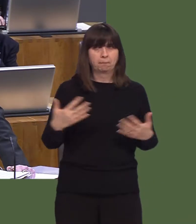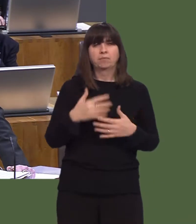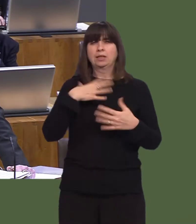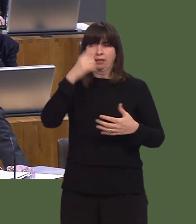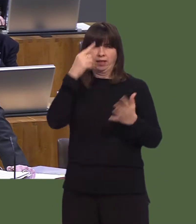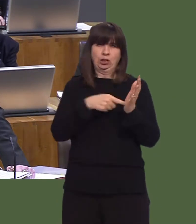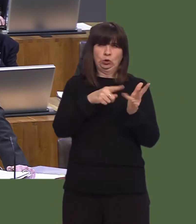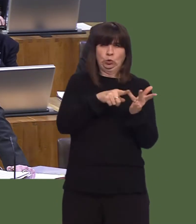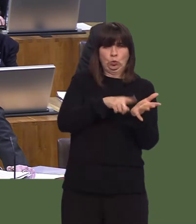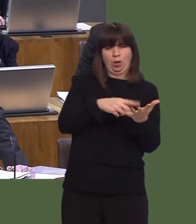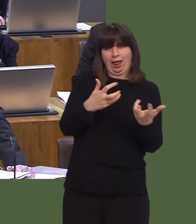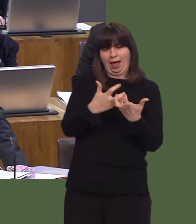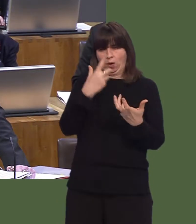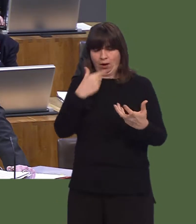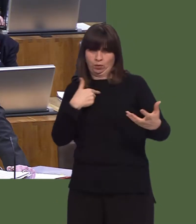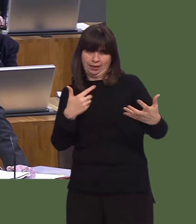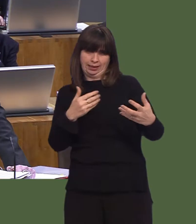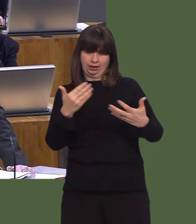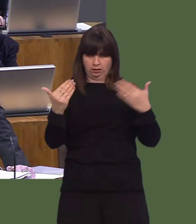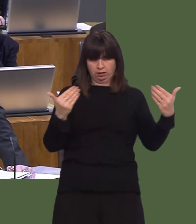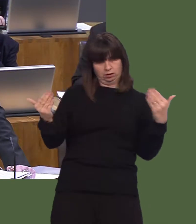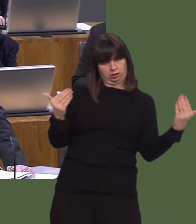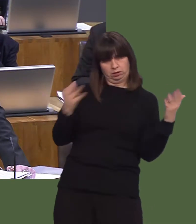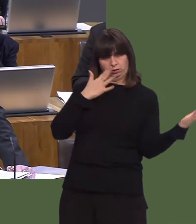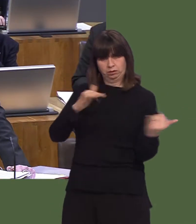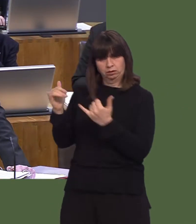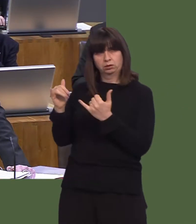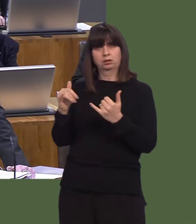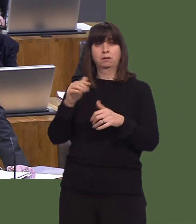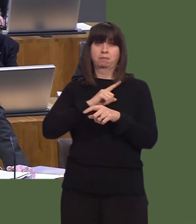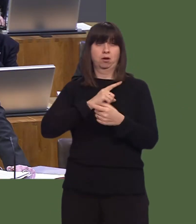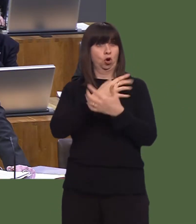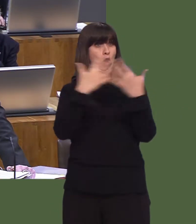to address food insecurity, because at the moment, of course, there seem to be a number of tools.